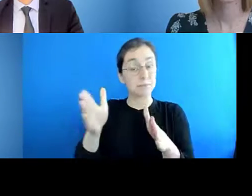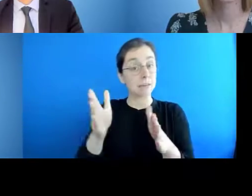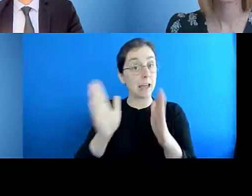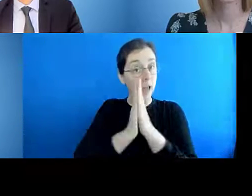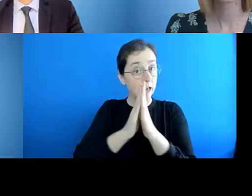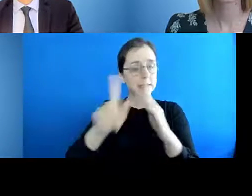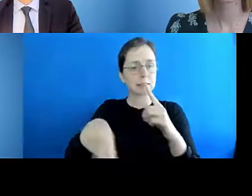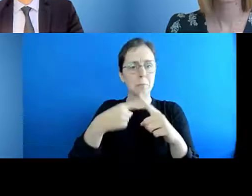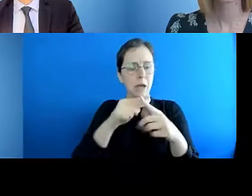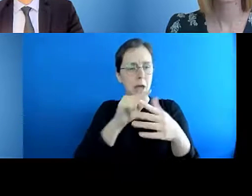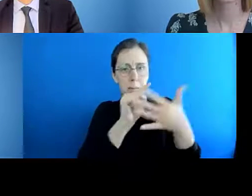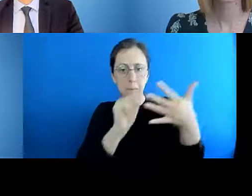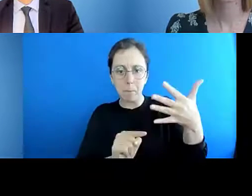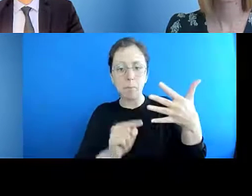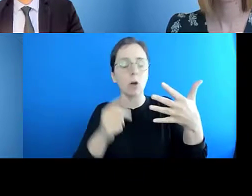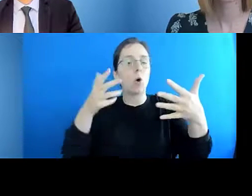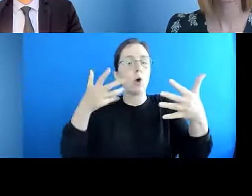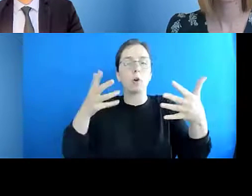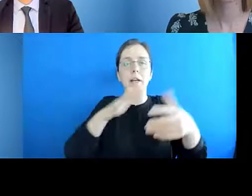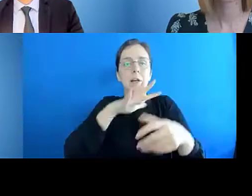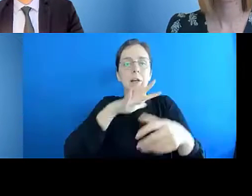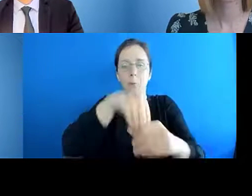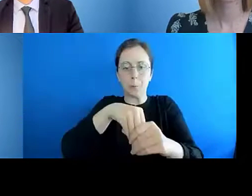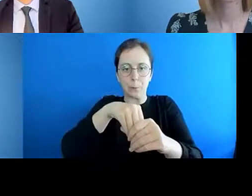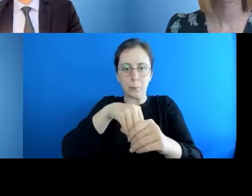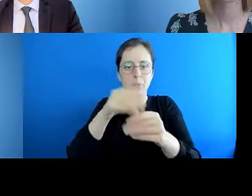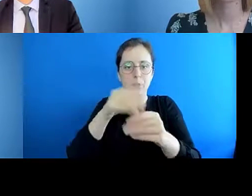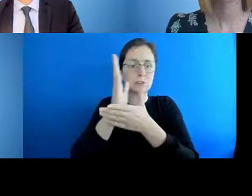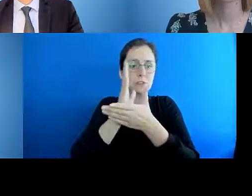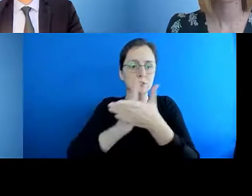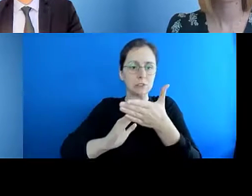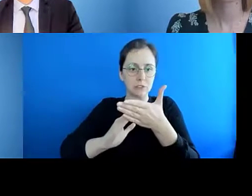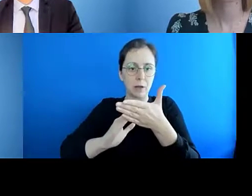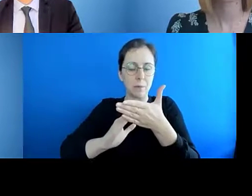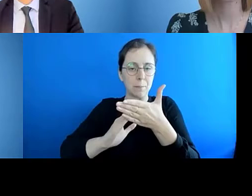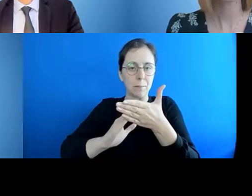that are included in something that would be reviewed by your IRB.